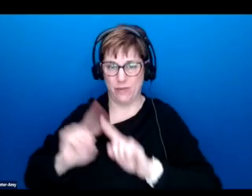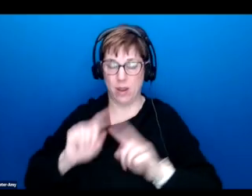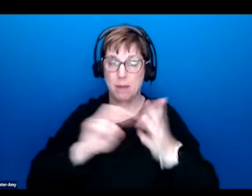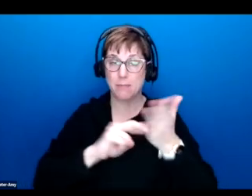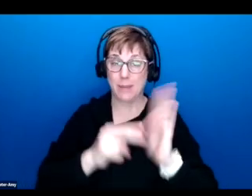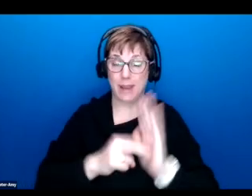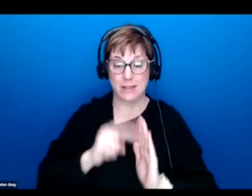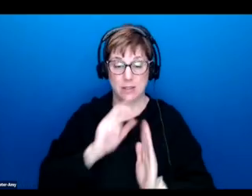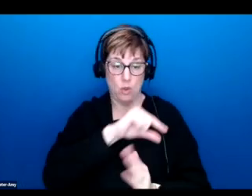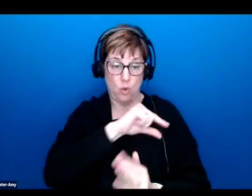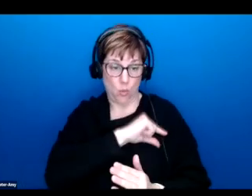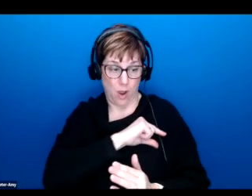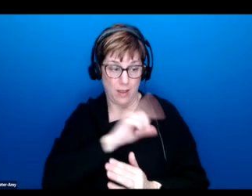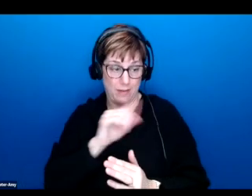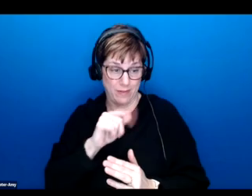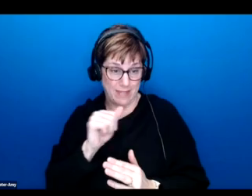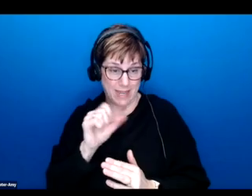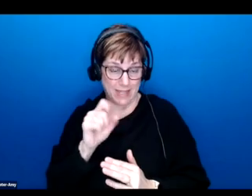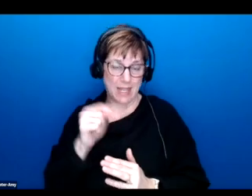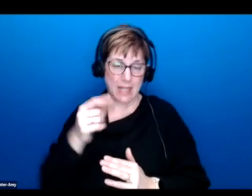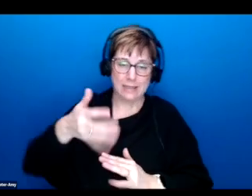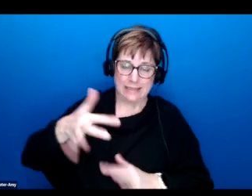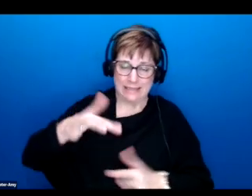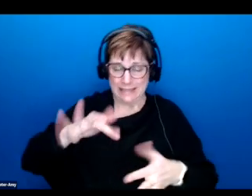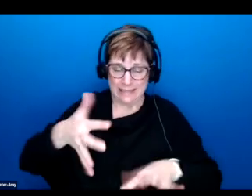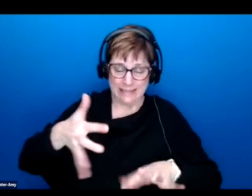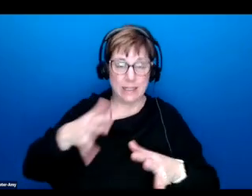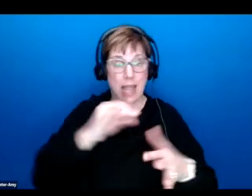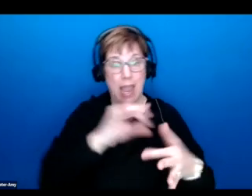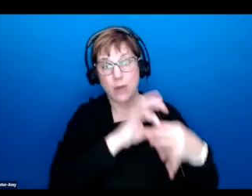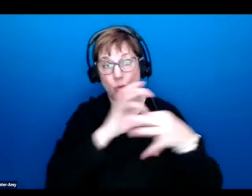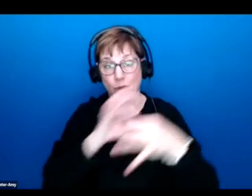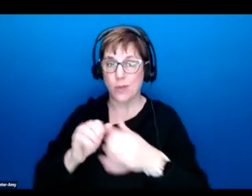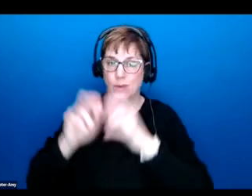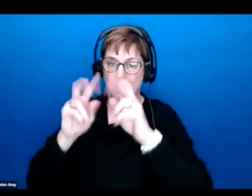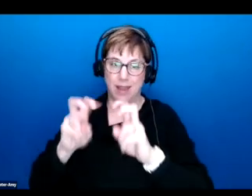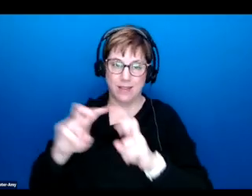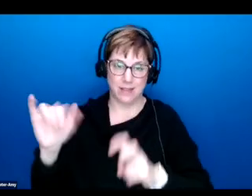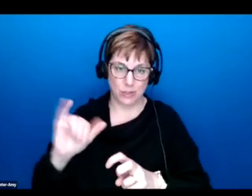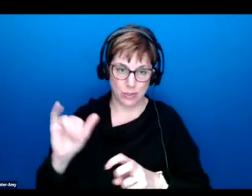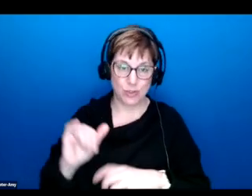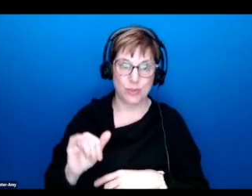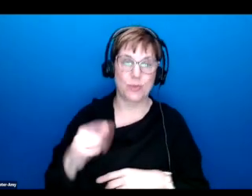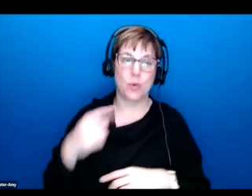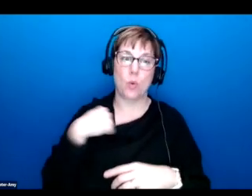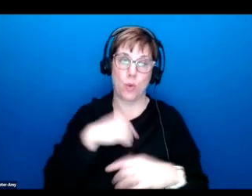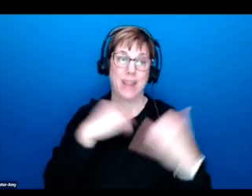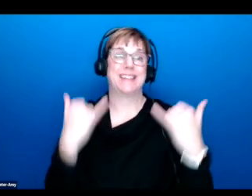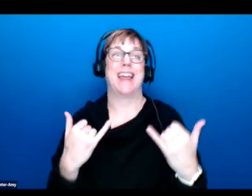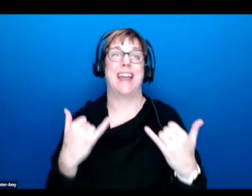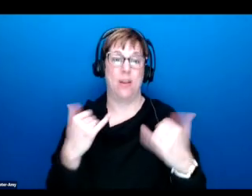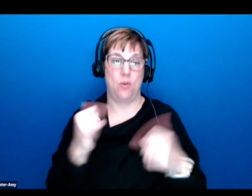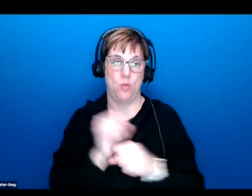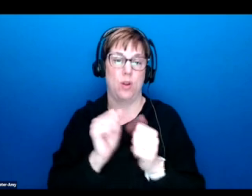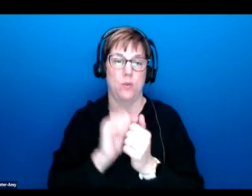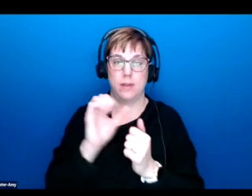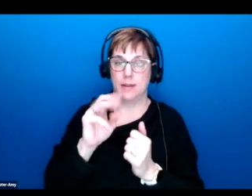that dataset and the corresponding analyses. So this is something that we are actively working on with CMS and encouraging them